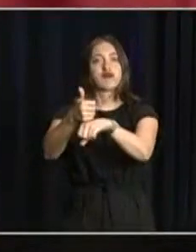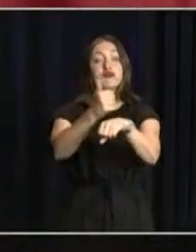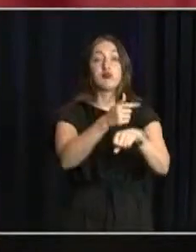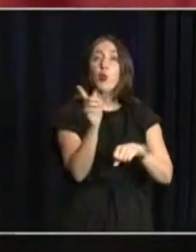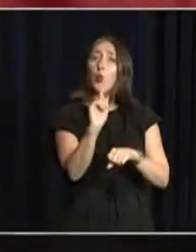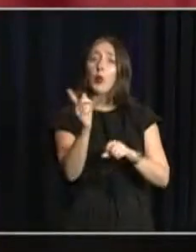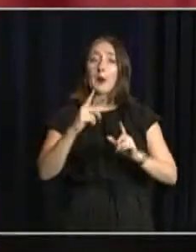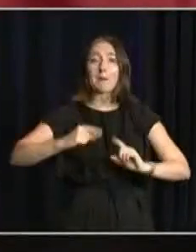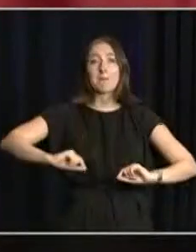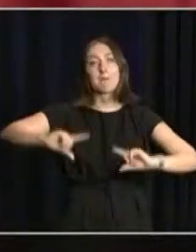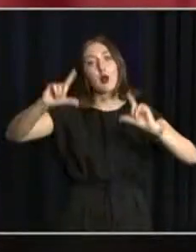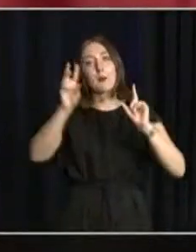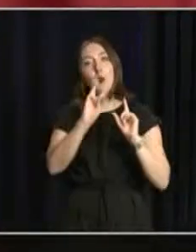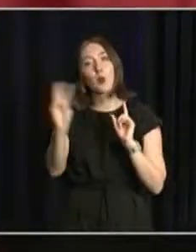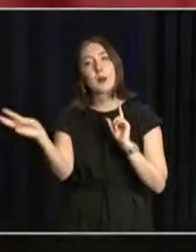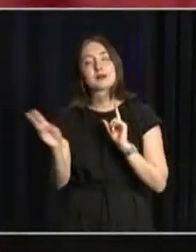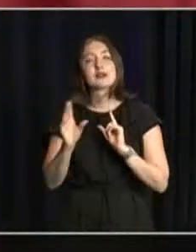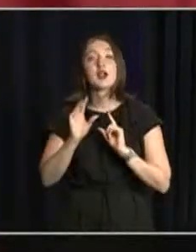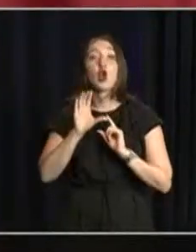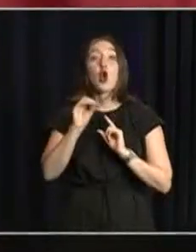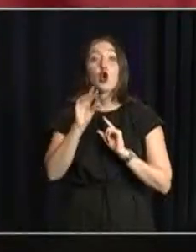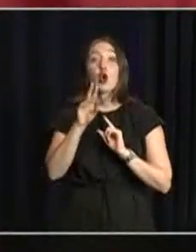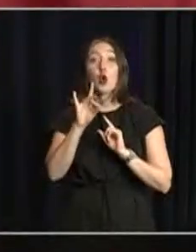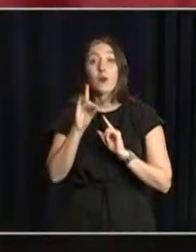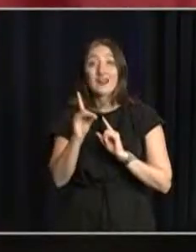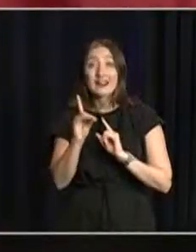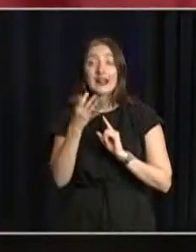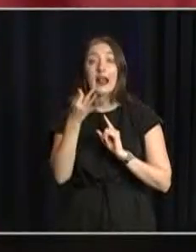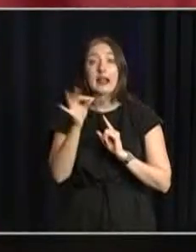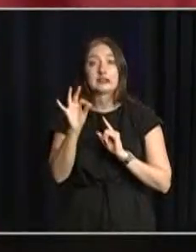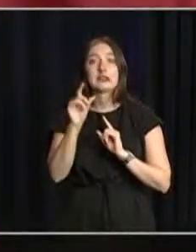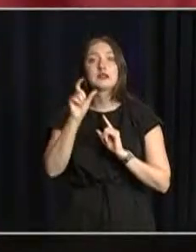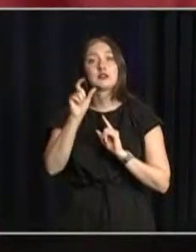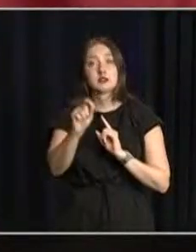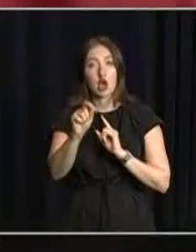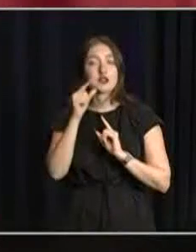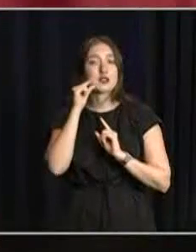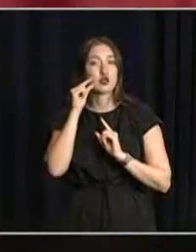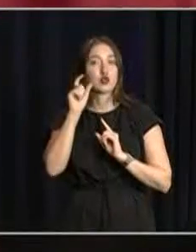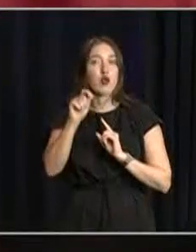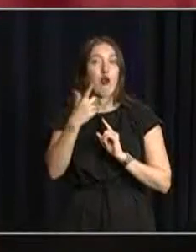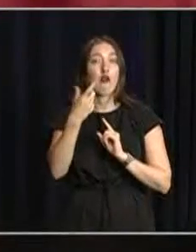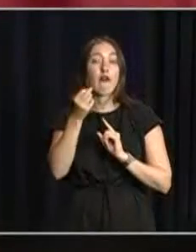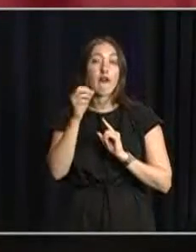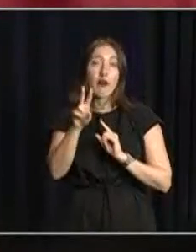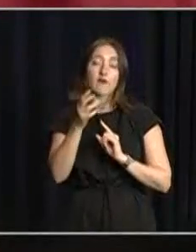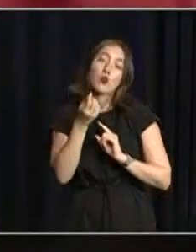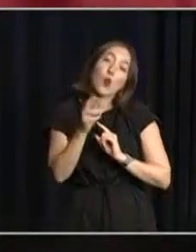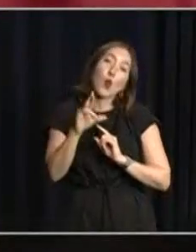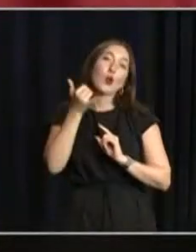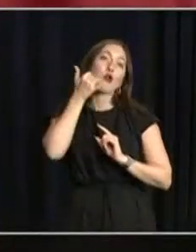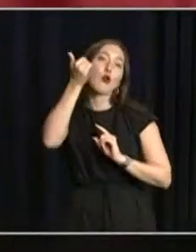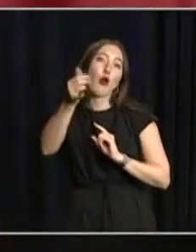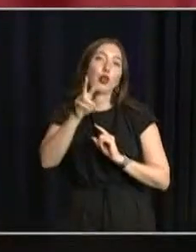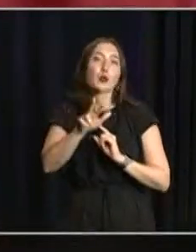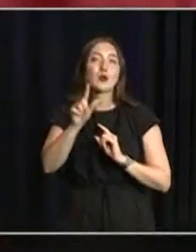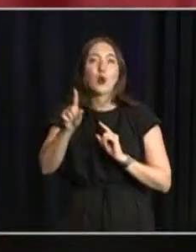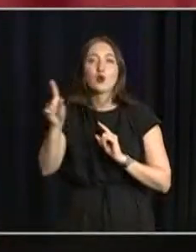Antonio Gov or you can call our COVID hotline that's 311 and hit option eight. Please wear a mask and get vaccinated.